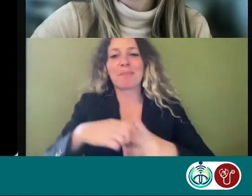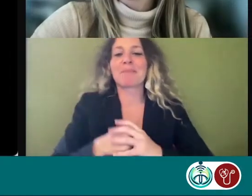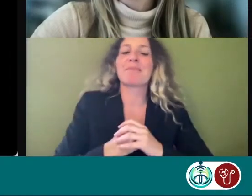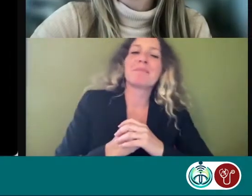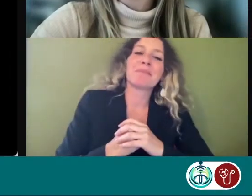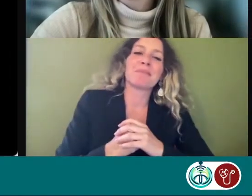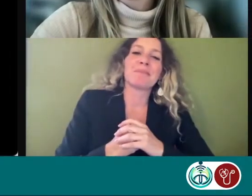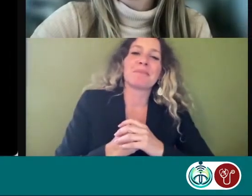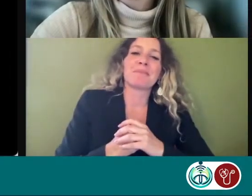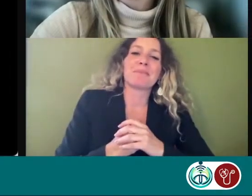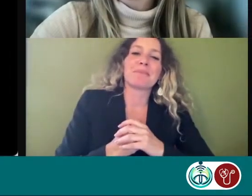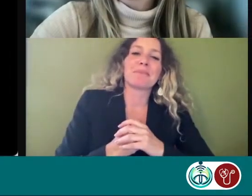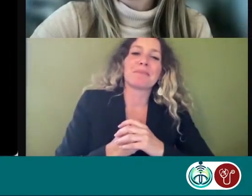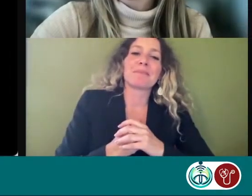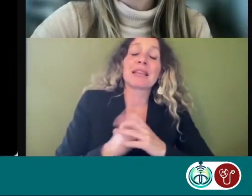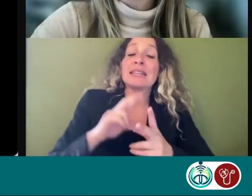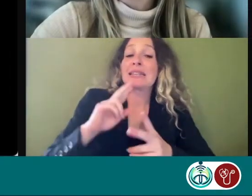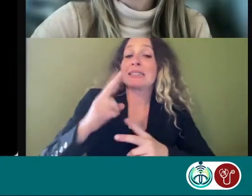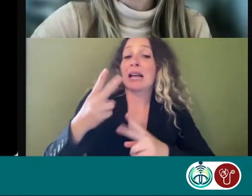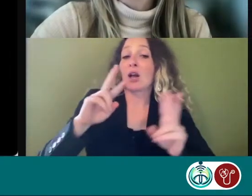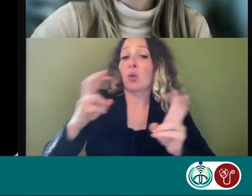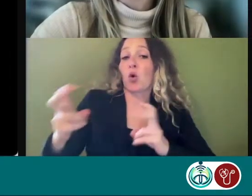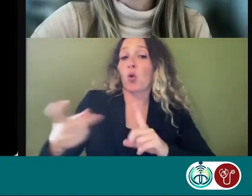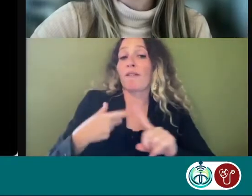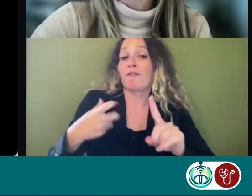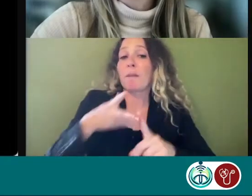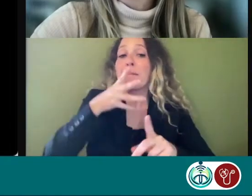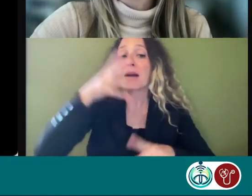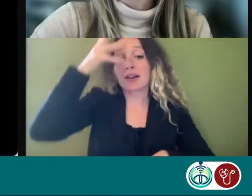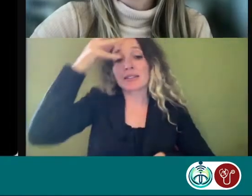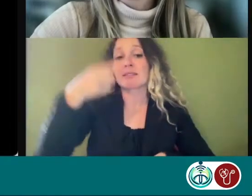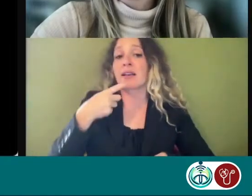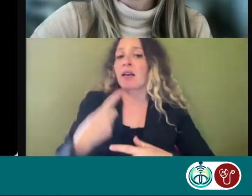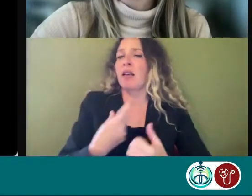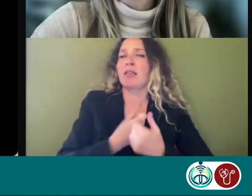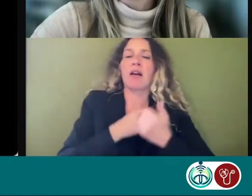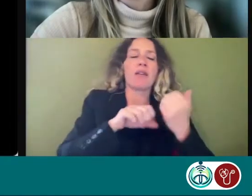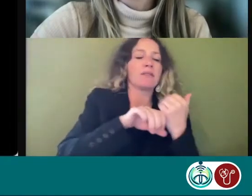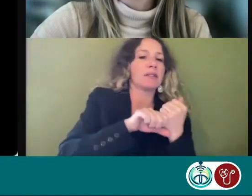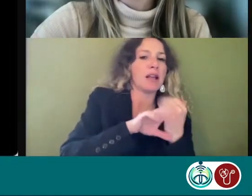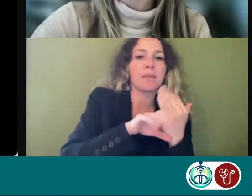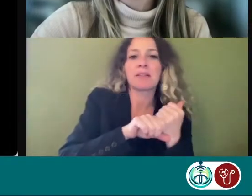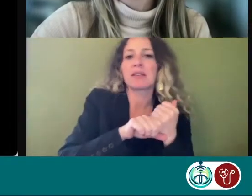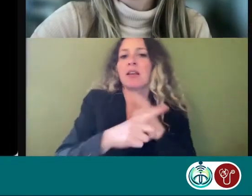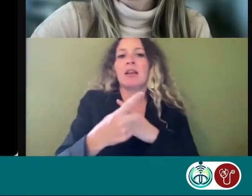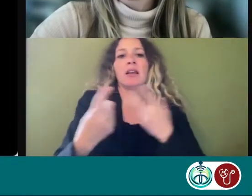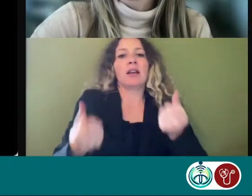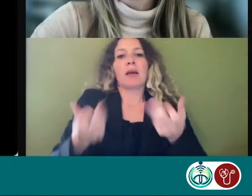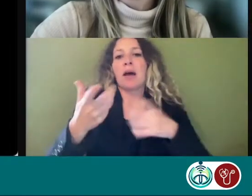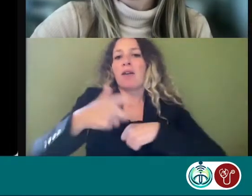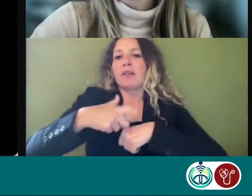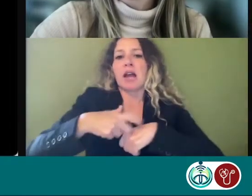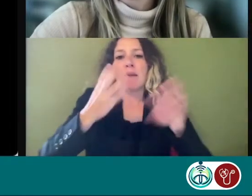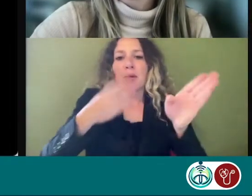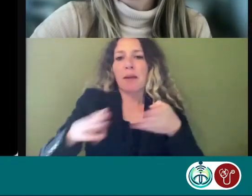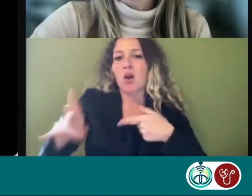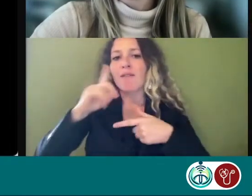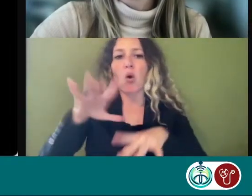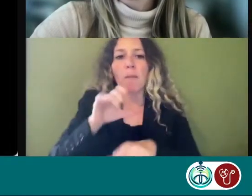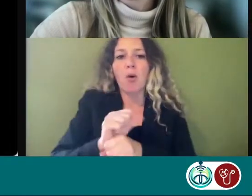of here in the second quote here from a parent, saying, we love telemedicine, the amount of time it takes to get to prepare for the appointment. I've been gone from the house for five to six